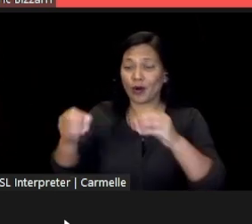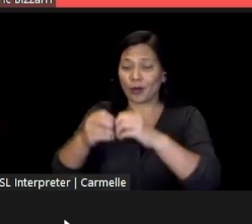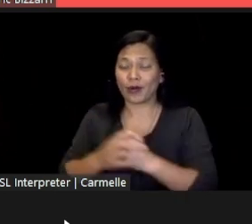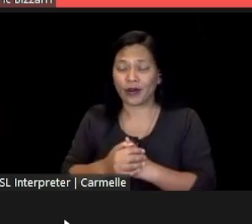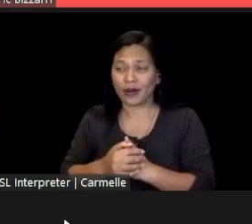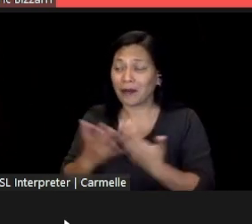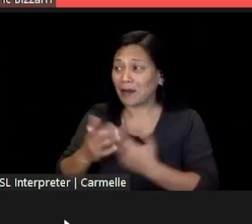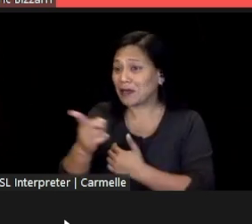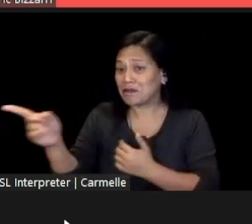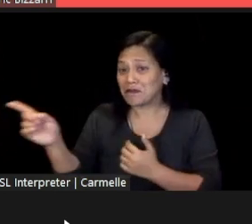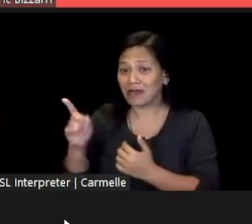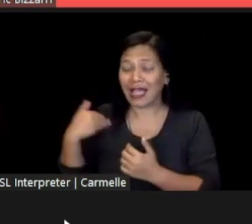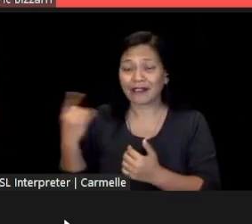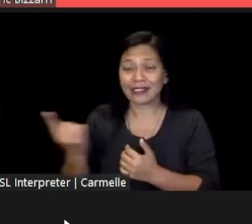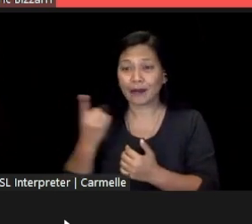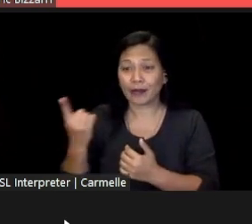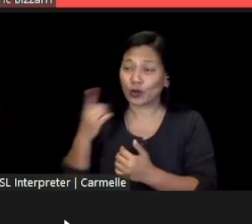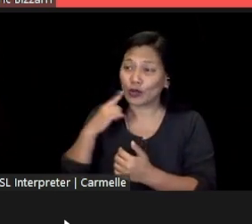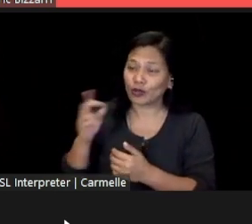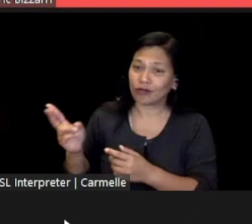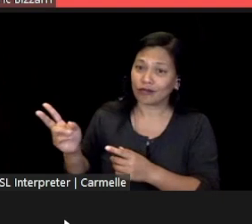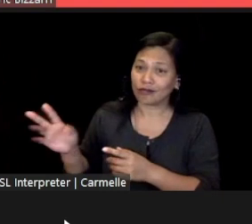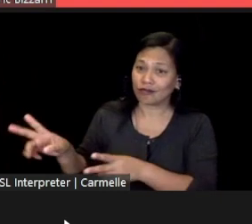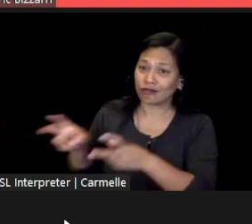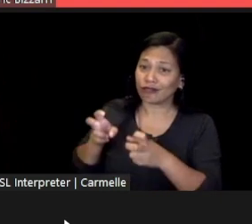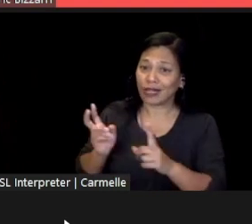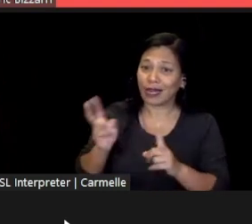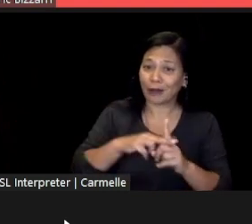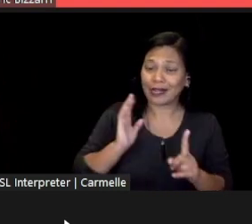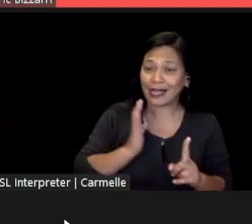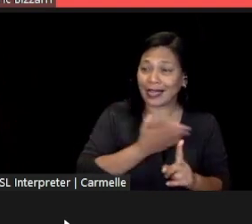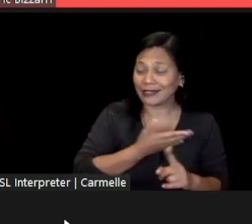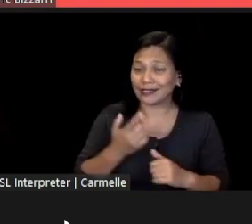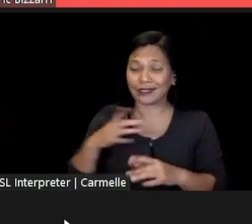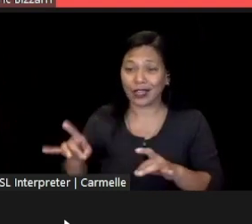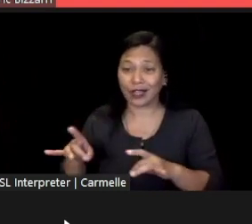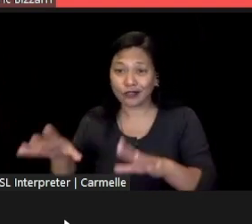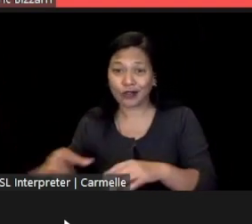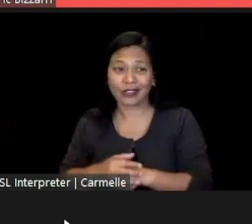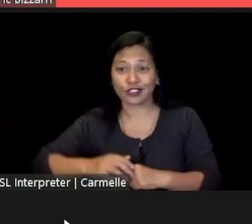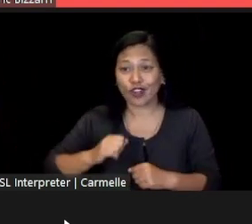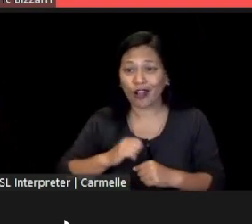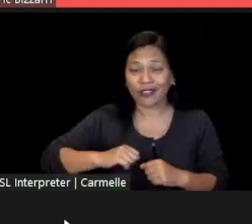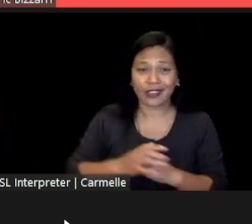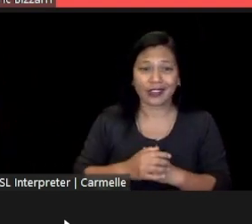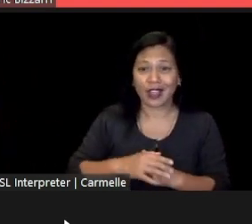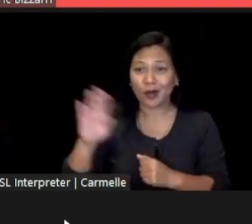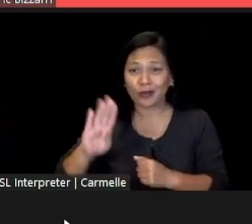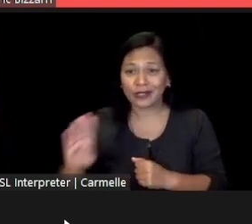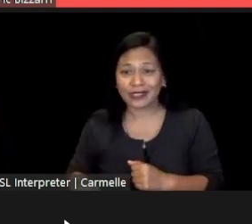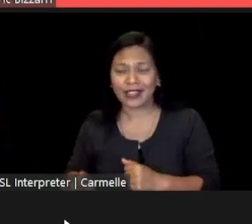that we can utilize that maybe Australia is or New Zealand or France or Scotland or Brazil or wherever.